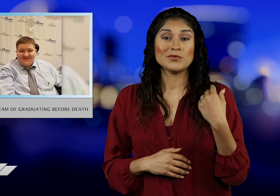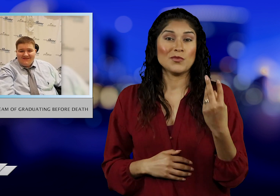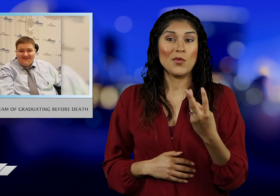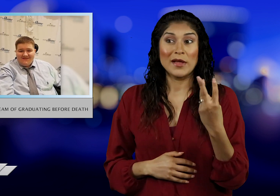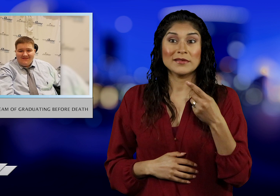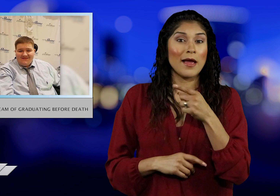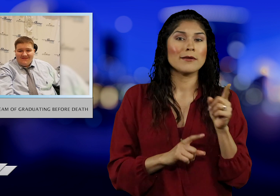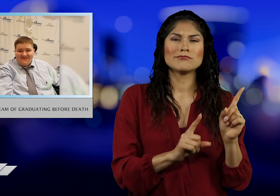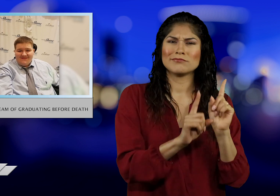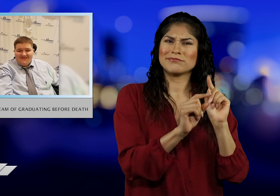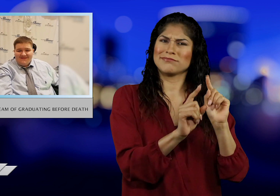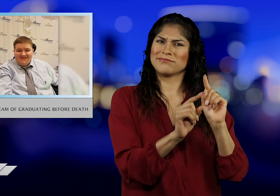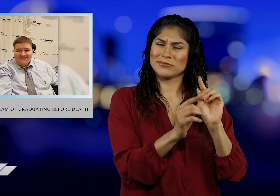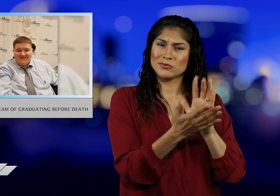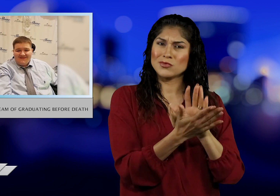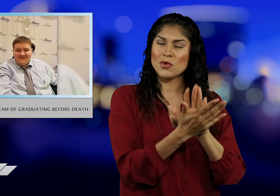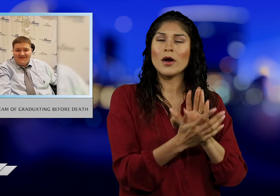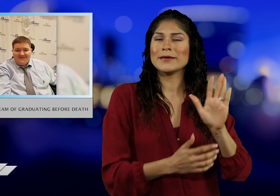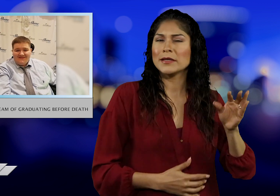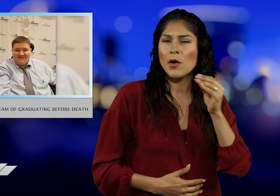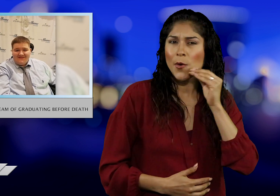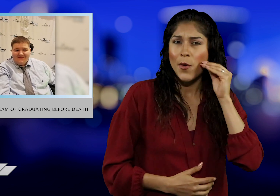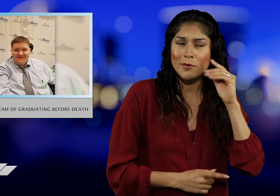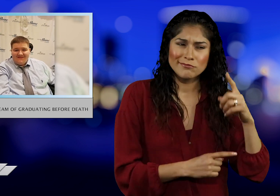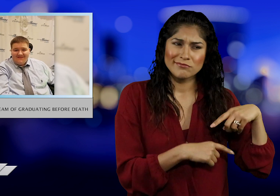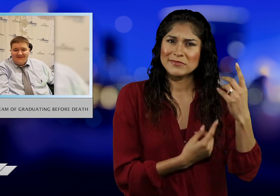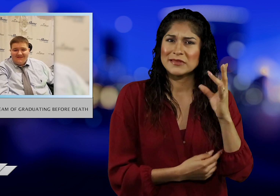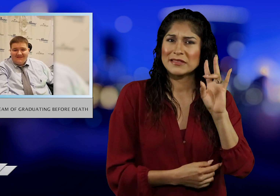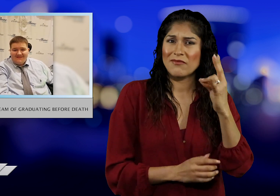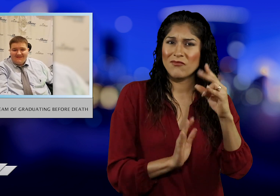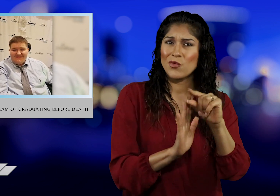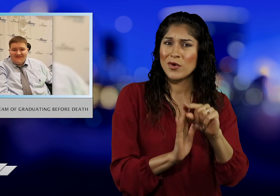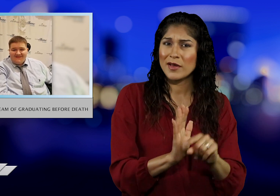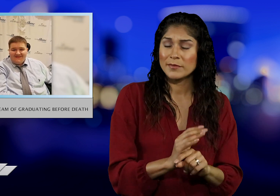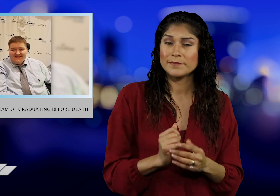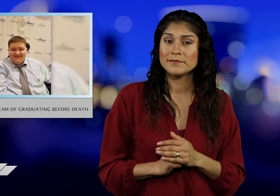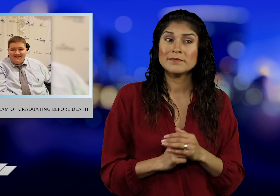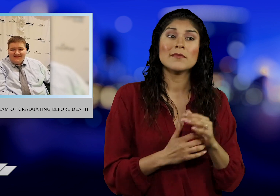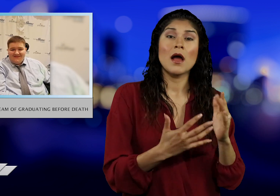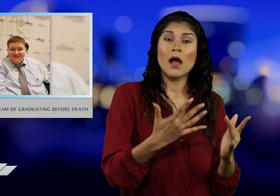Dakota has attended school from home since seventh grade.